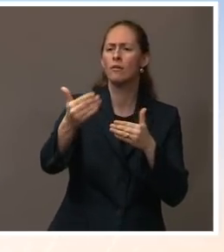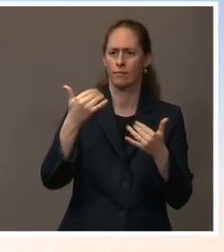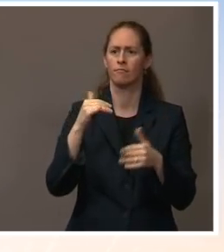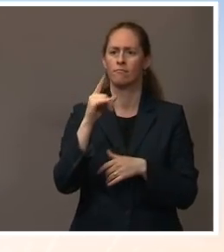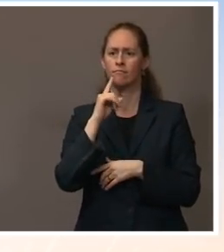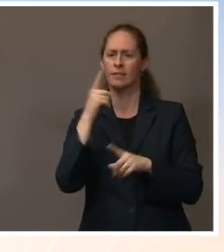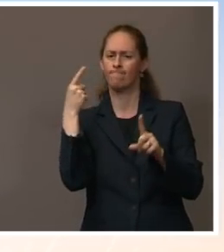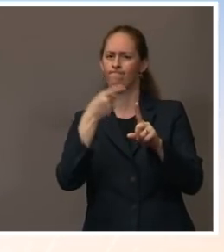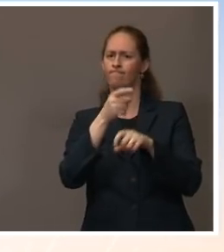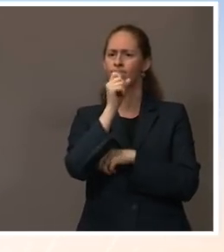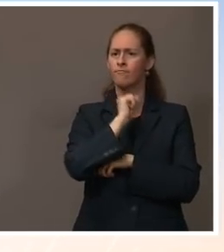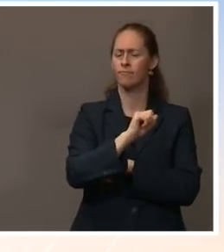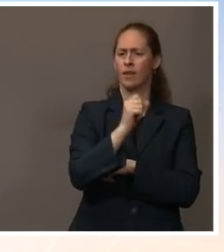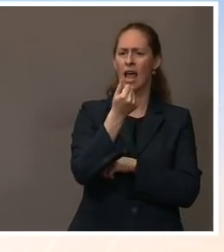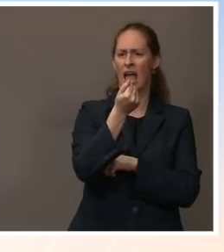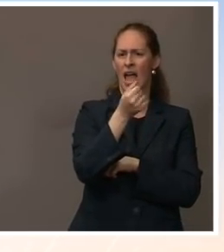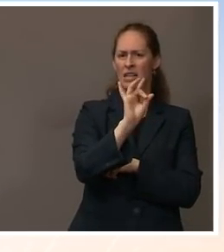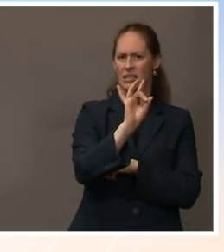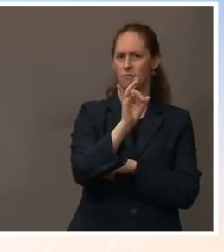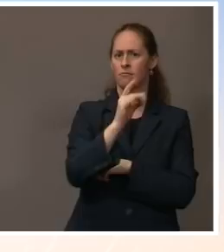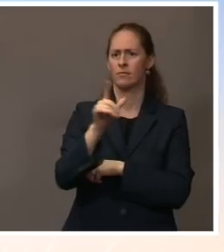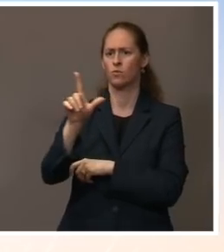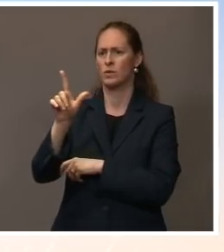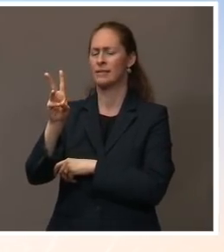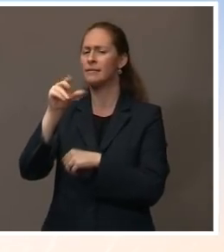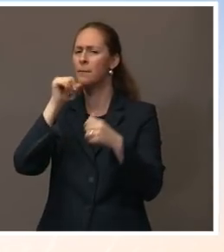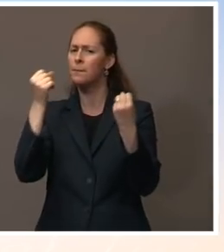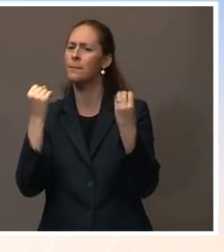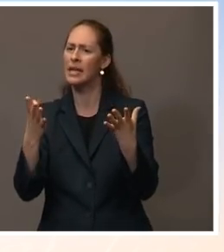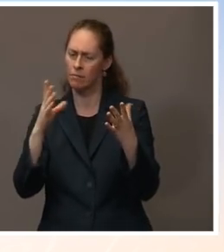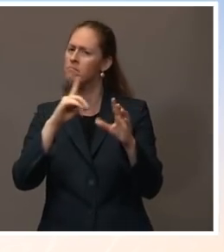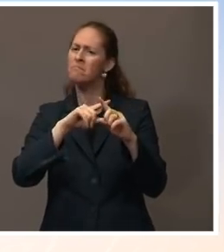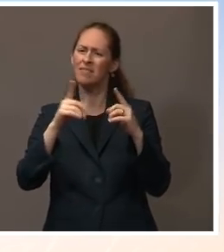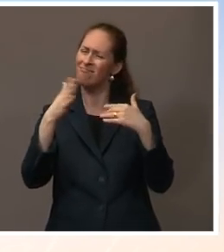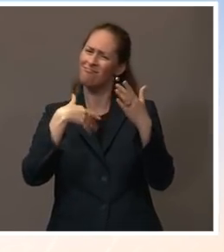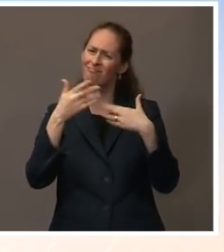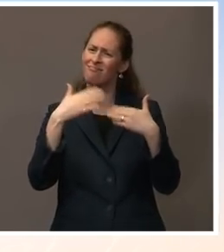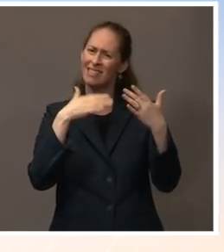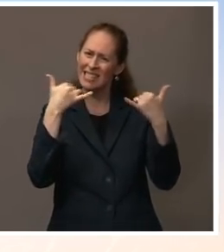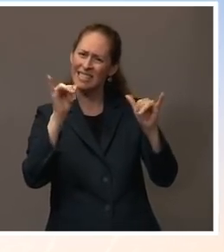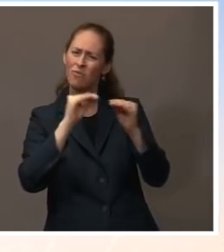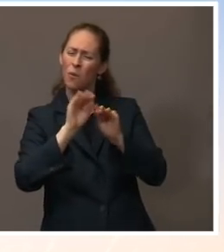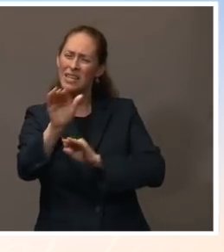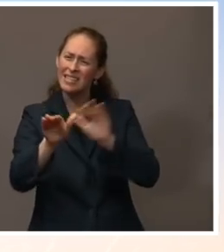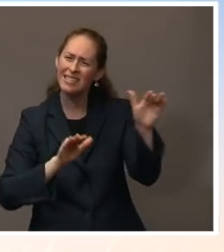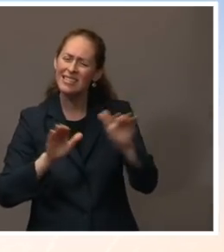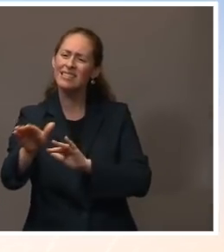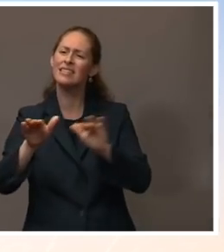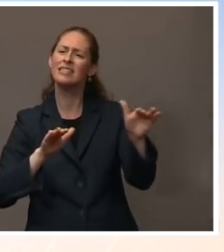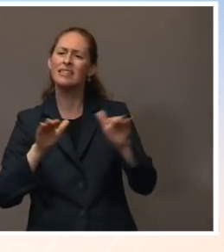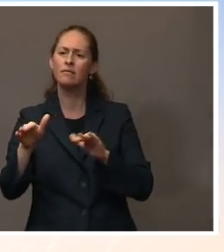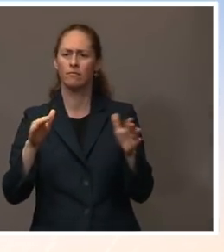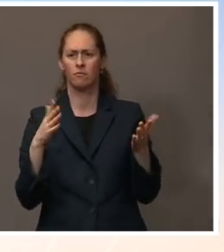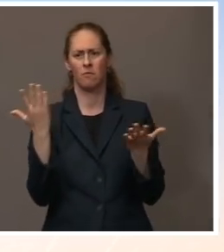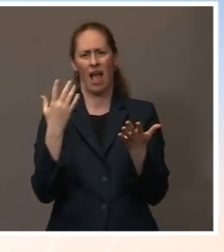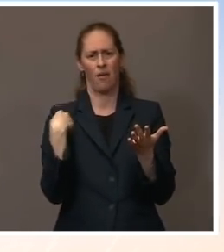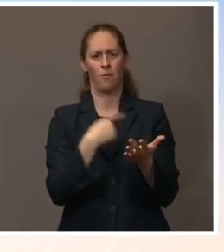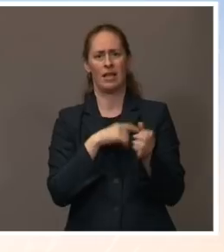relatively small demographic of the country, but one where there needs to be continued work. And we're going to use every tool at our disposal to push for that. The Press: So what is the game plan